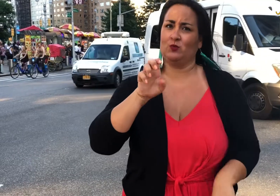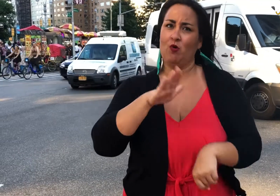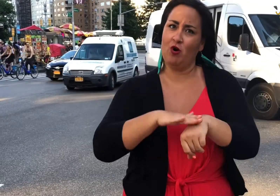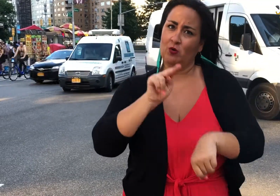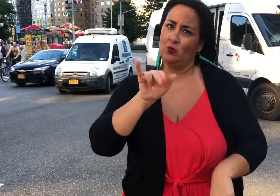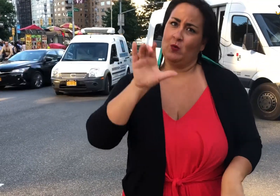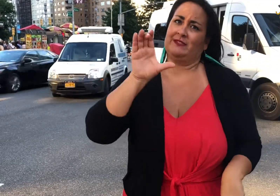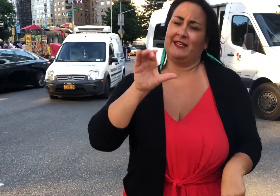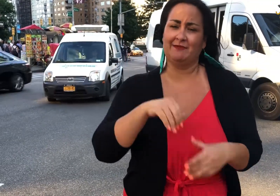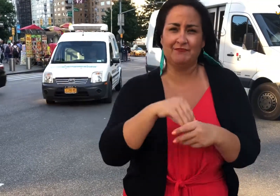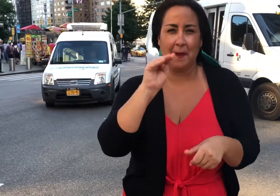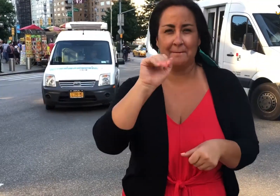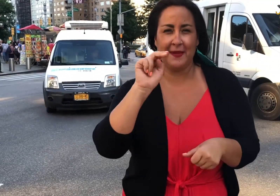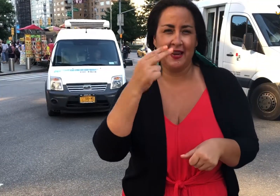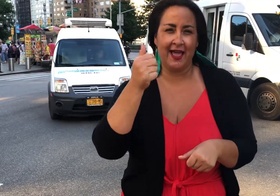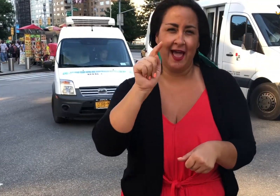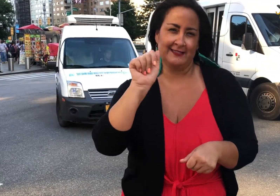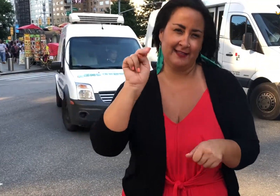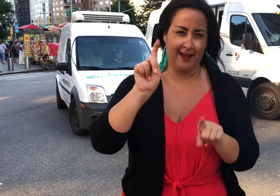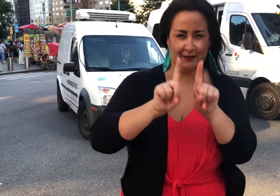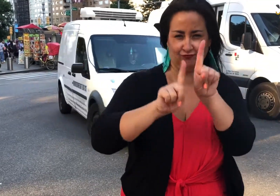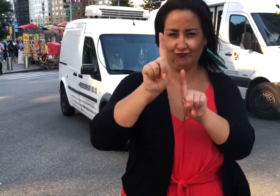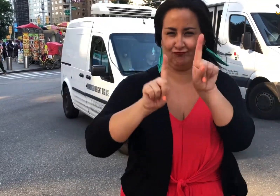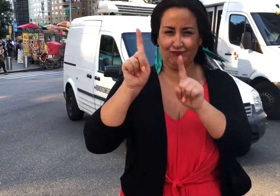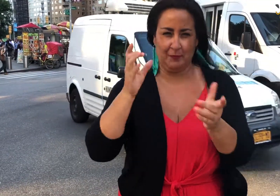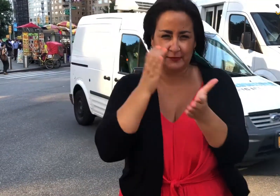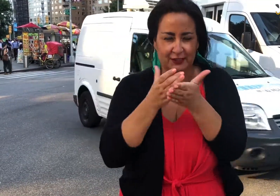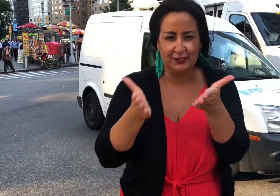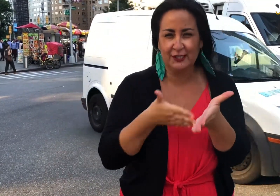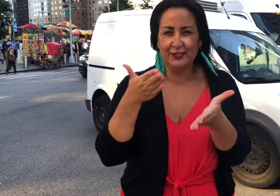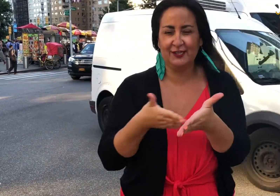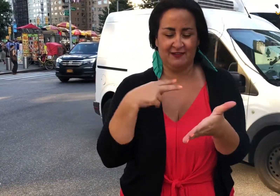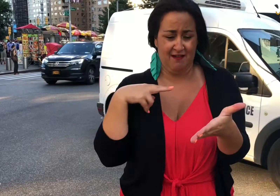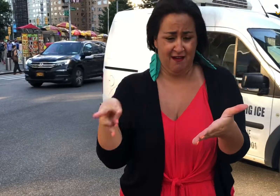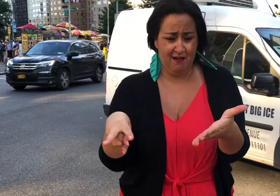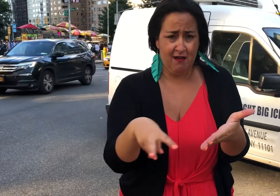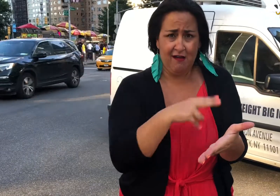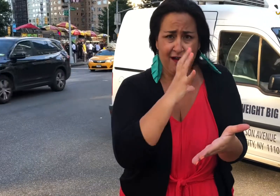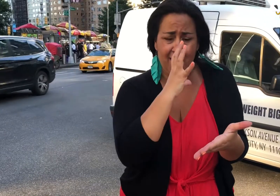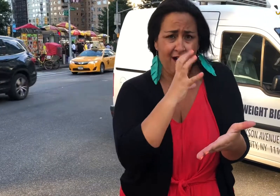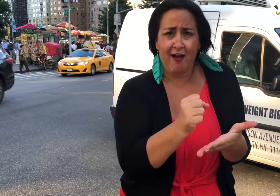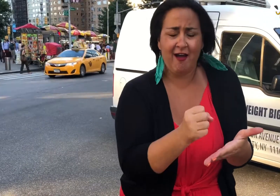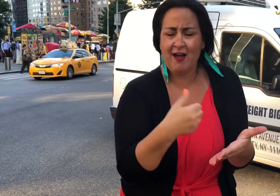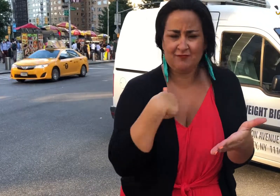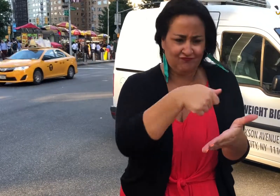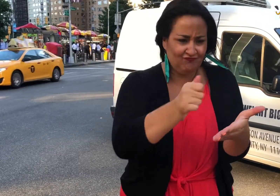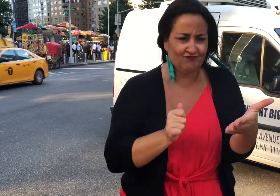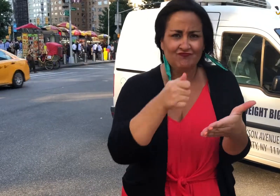There was one issue on Manhattan, New York. All of their skyscrapers were beautifully displayed in the magazine.